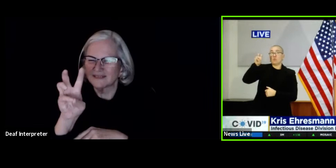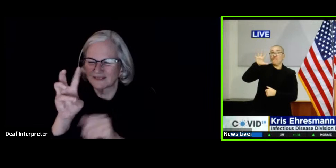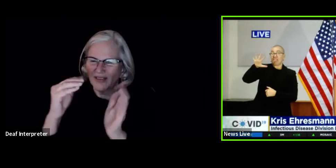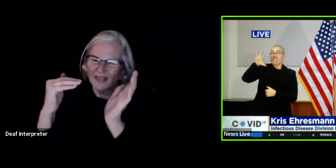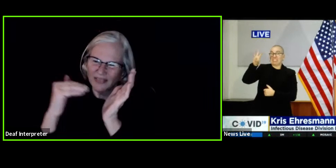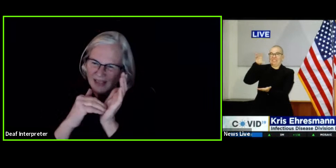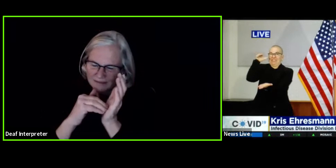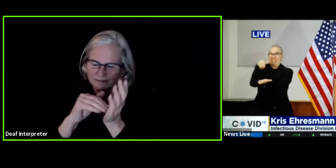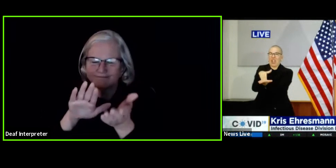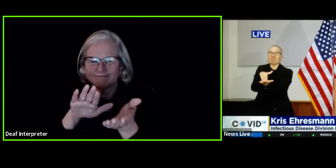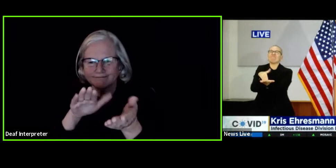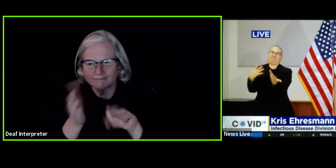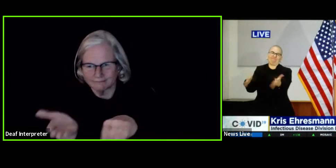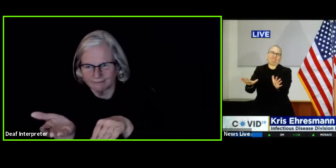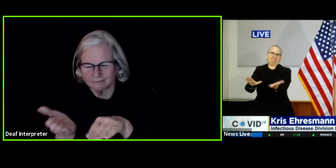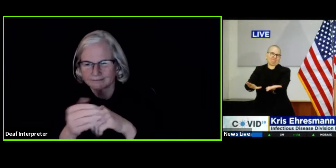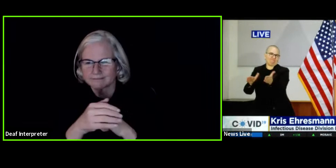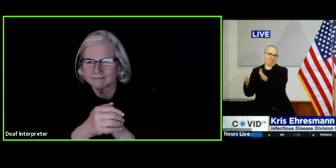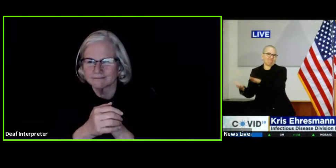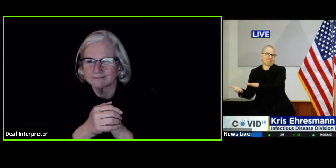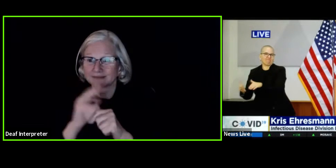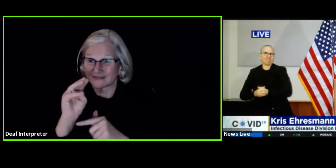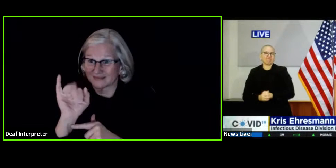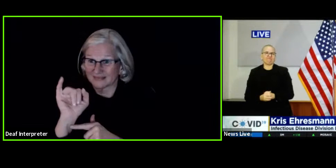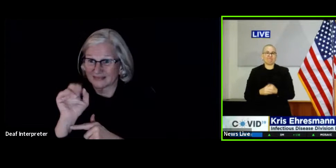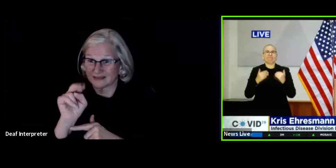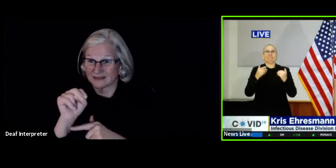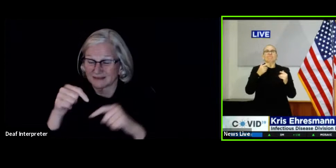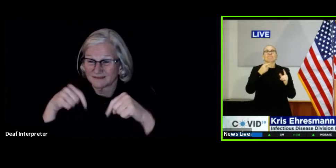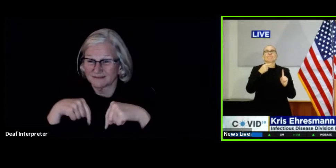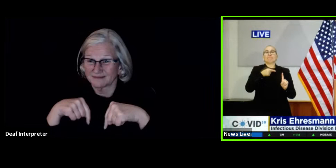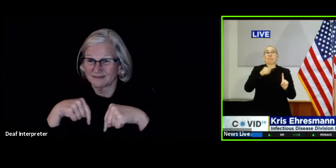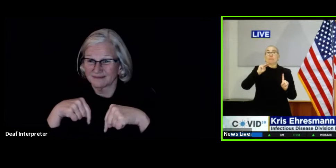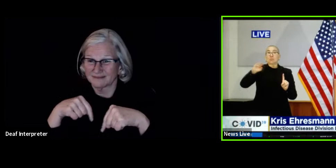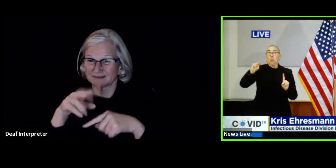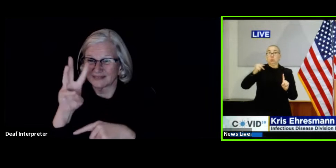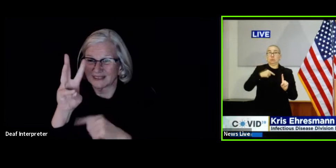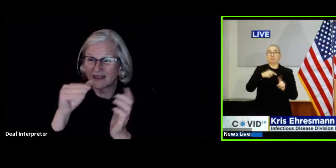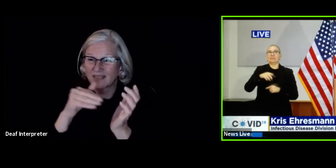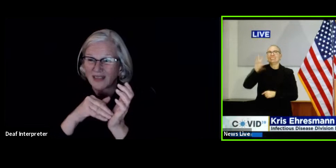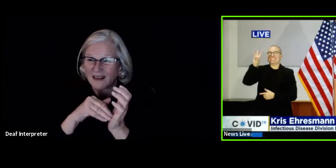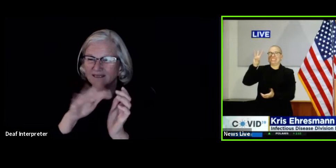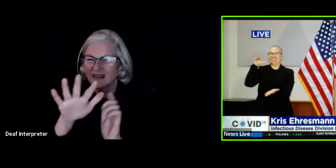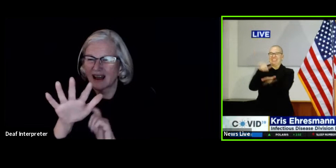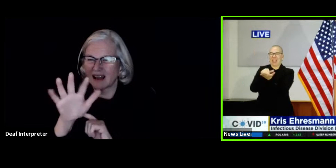CASES. AND OVER 256,000 DEATHS. MINNESOTA ADDED ANOTHER 6,353 CASES TODAY FOR A NEW TOTAL